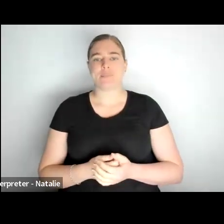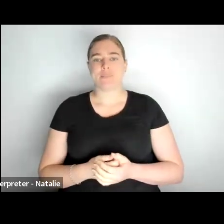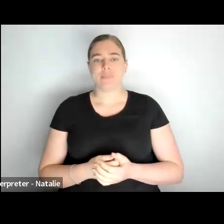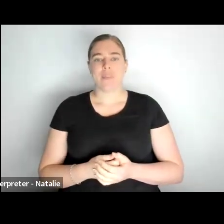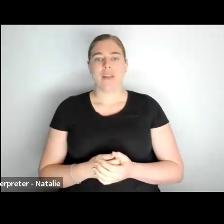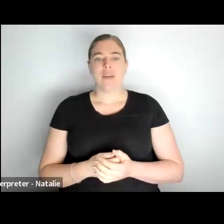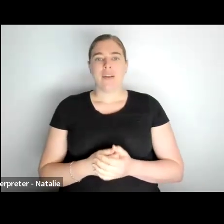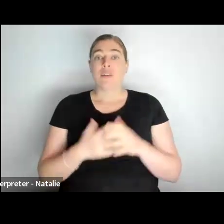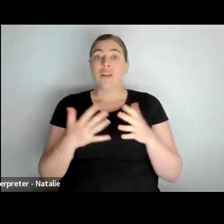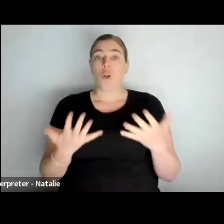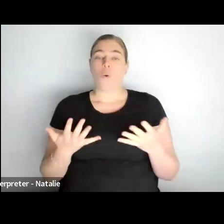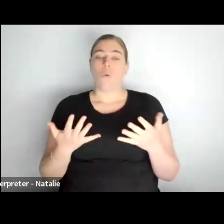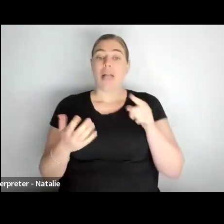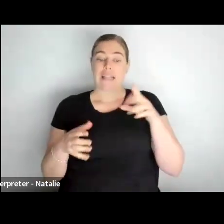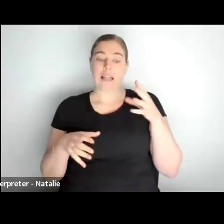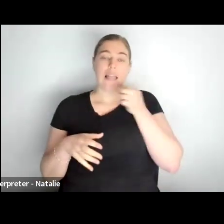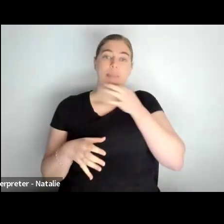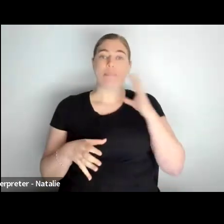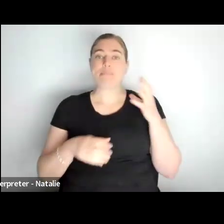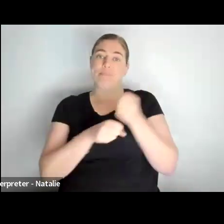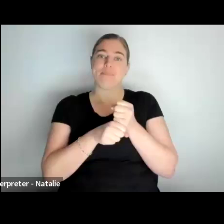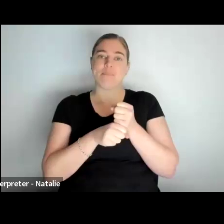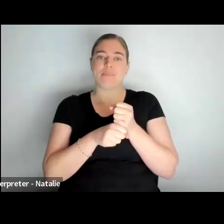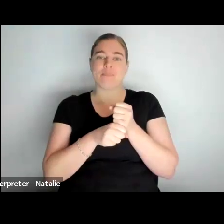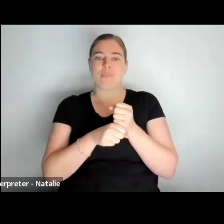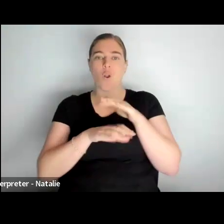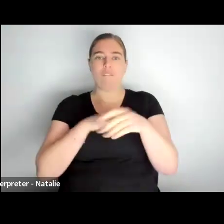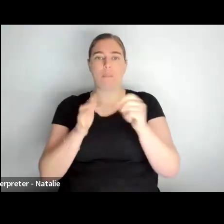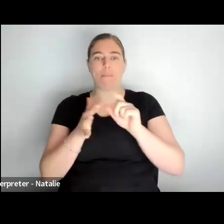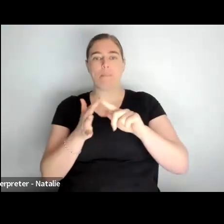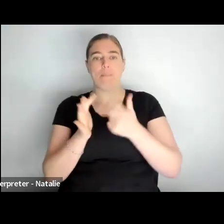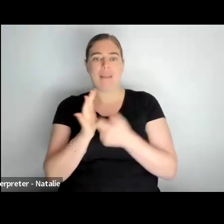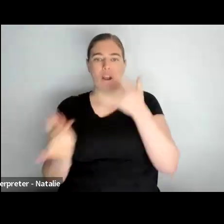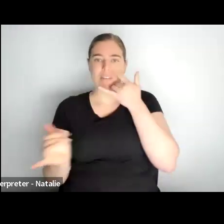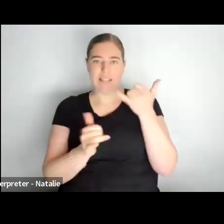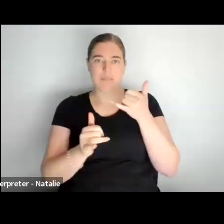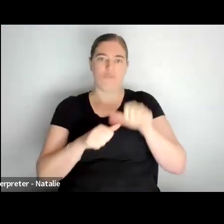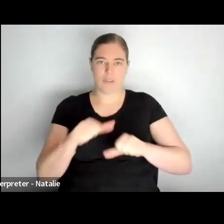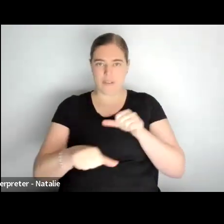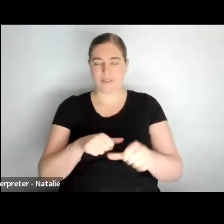So, that's a little overview of peer assessment and the assessment process.